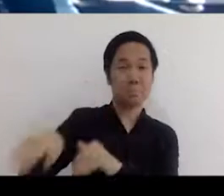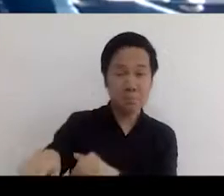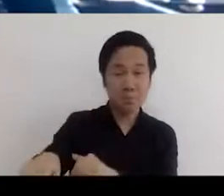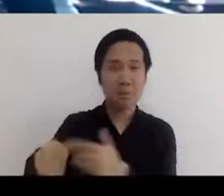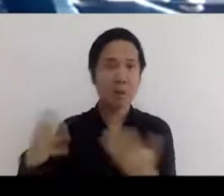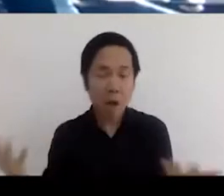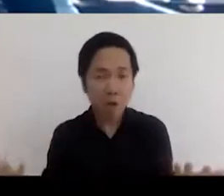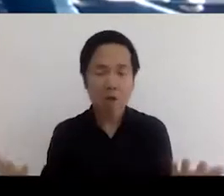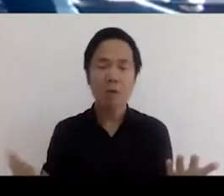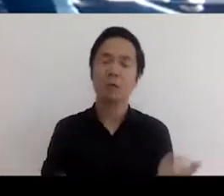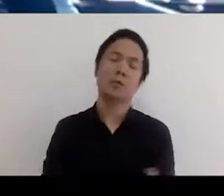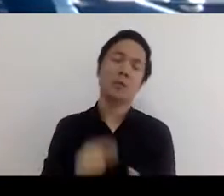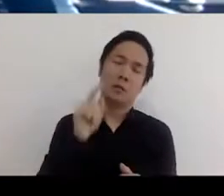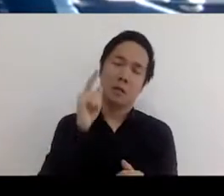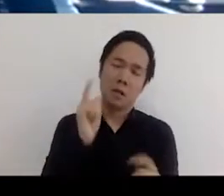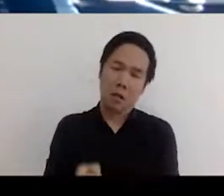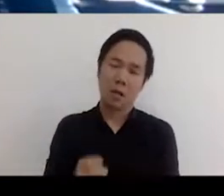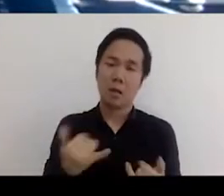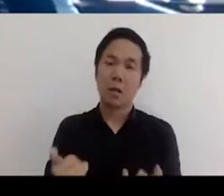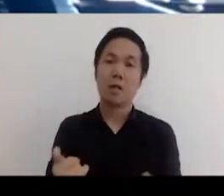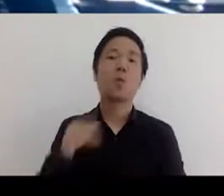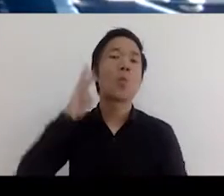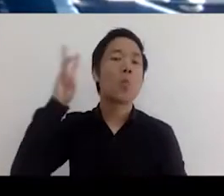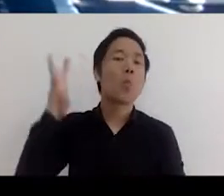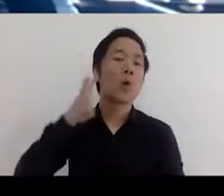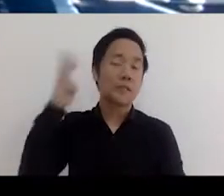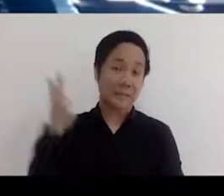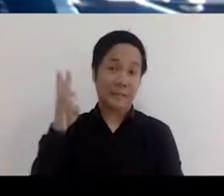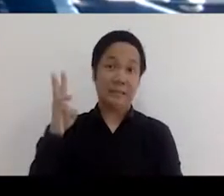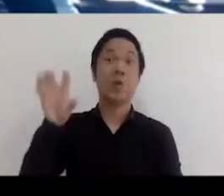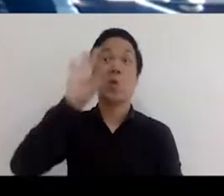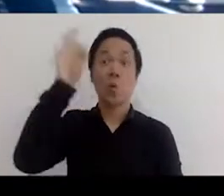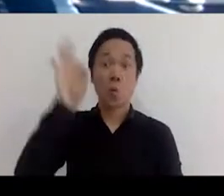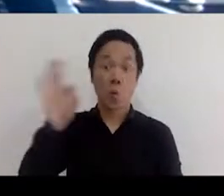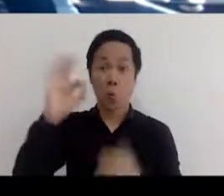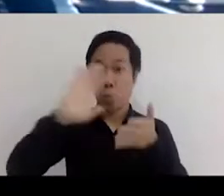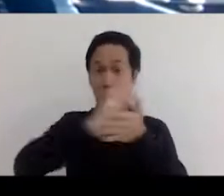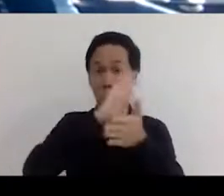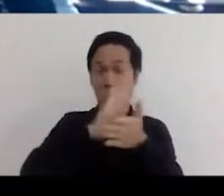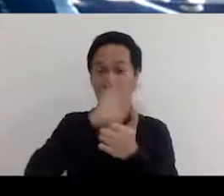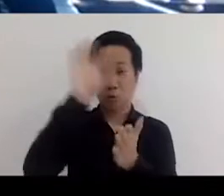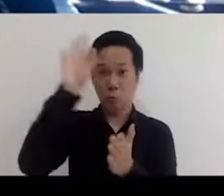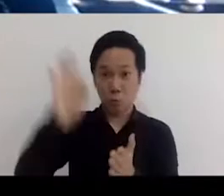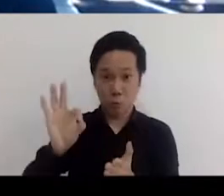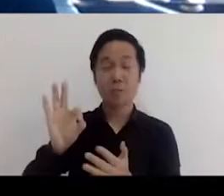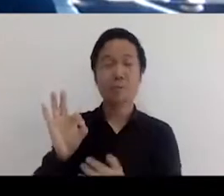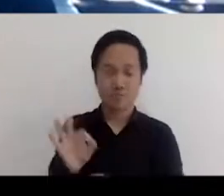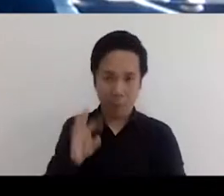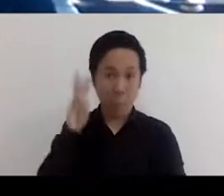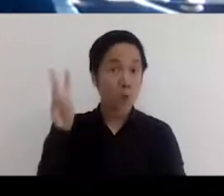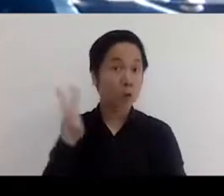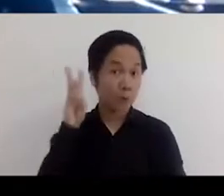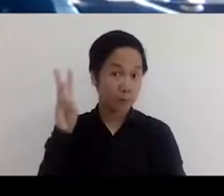We have done some rapid needs assessment, of the needs of the people with disability, so that we are not talking in general,